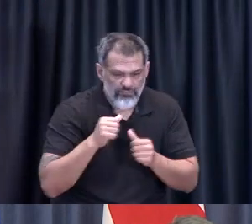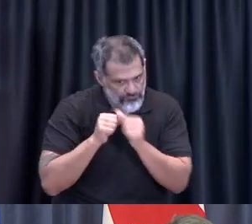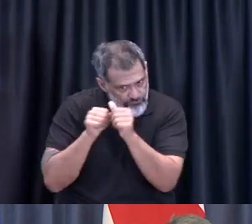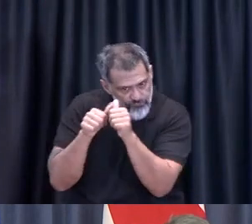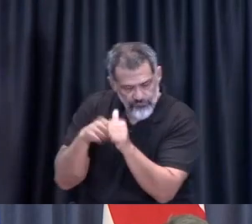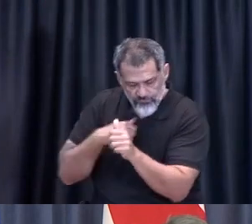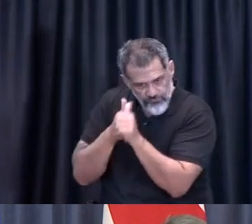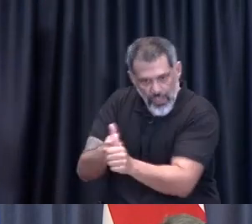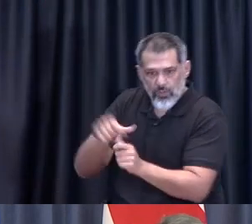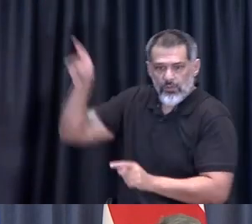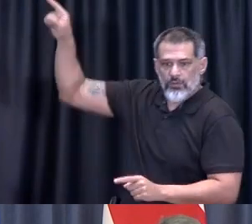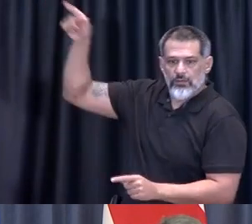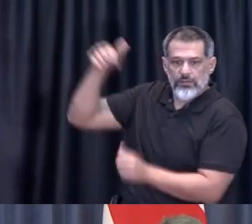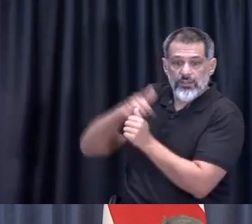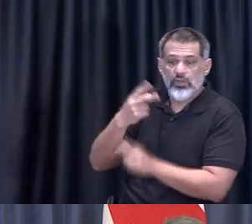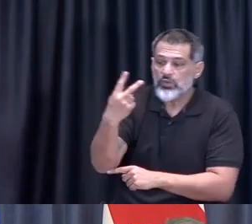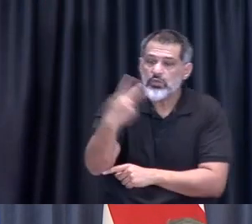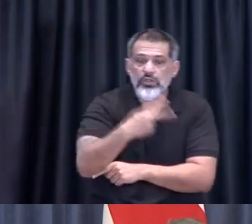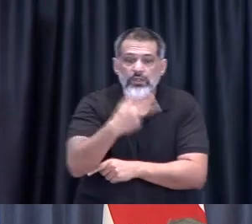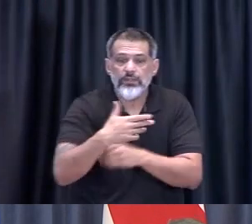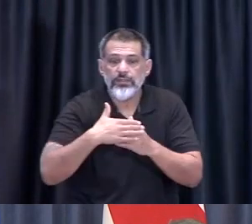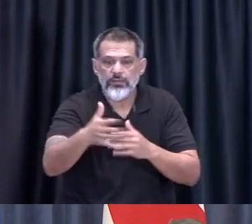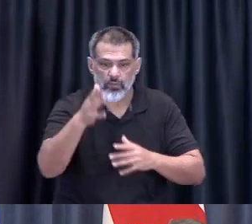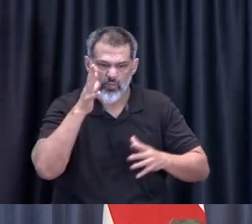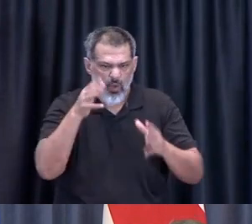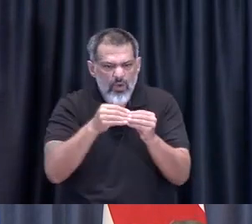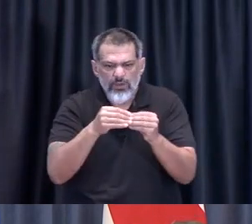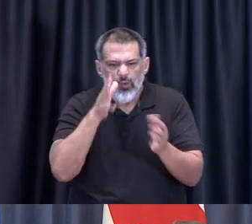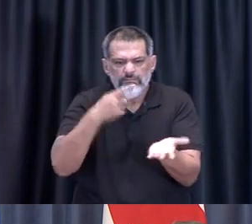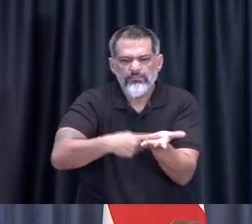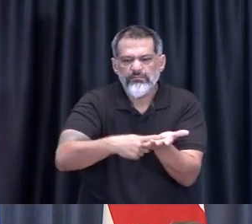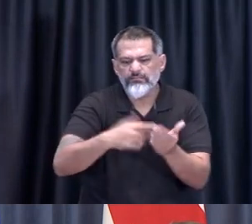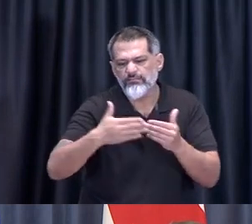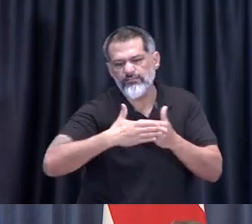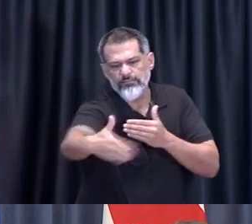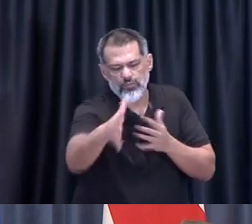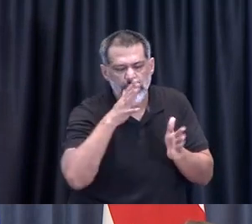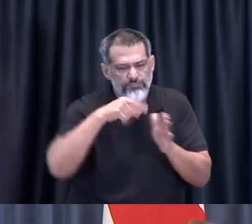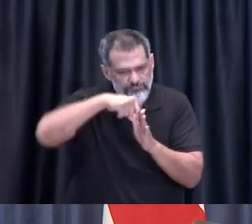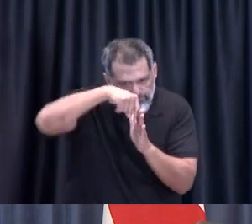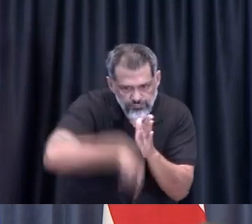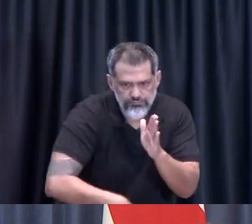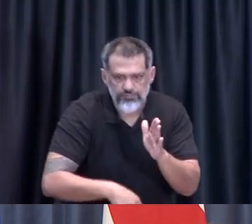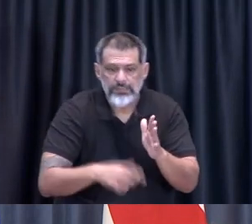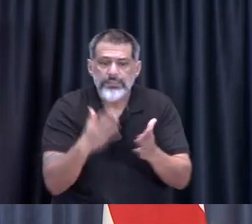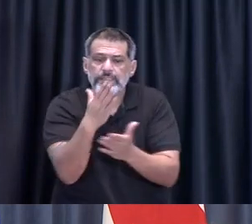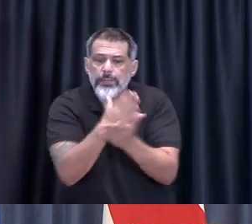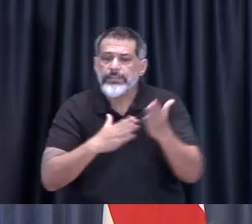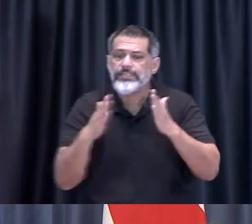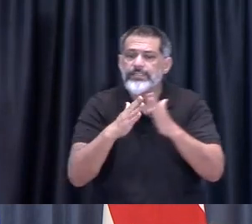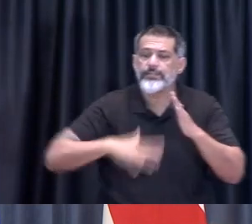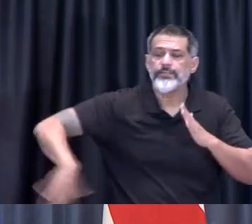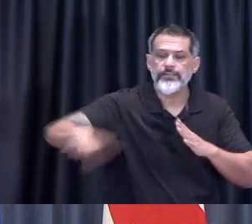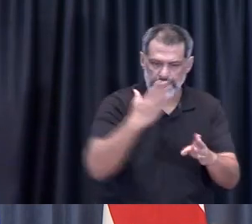days about some of the resumption of city programs that have been closed as a result of the provincial regulations.